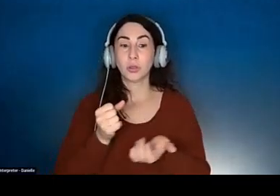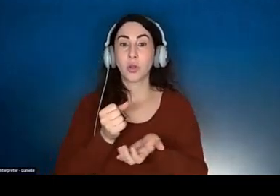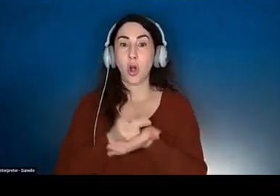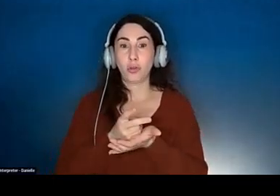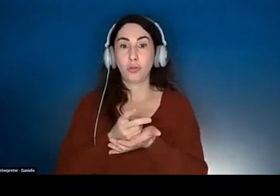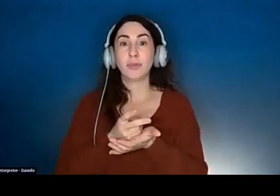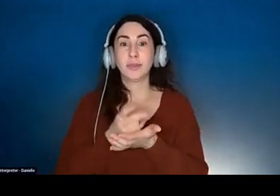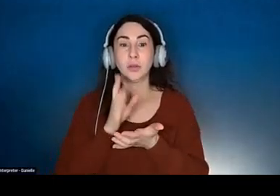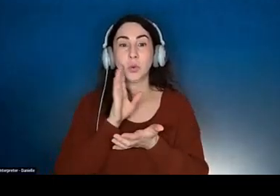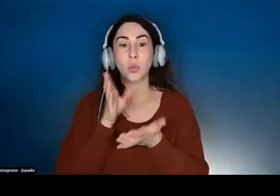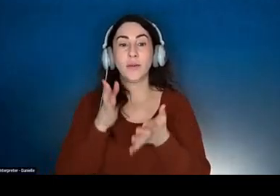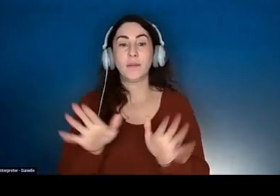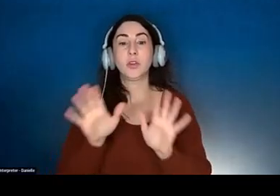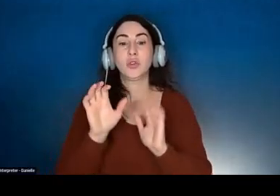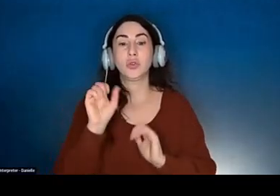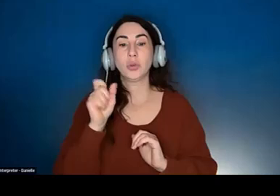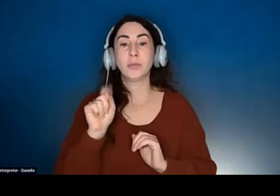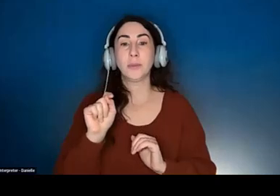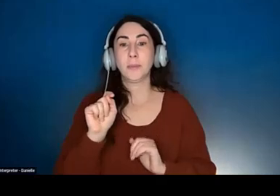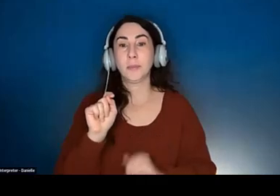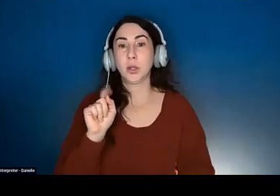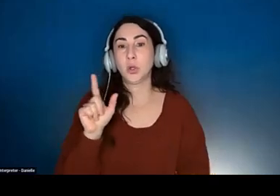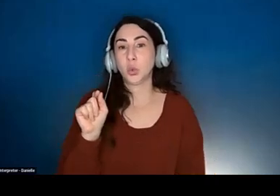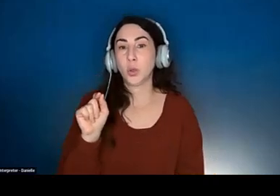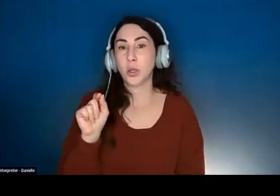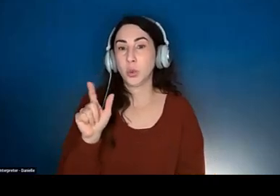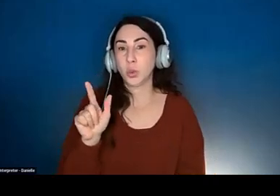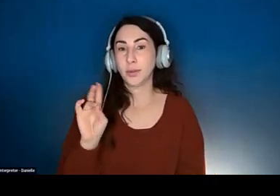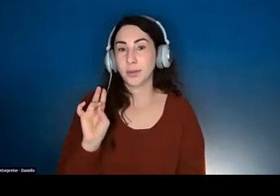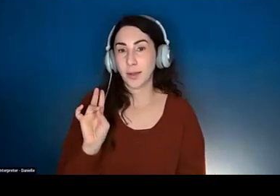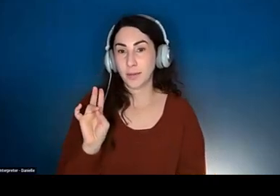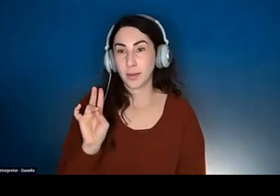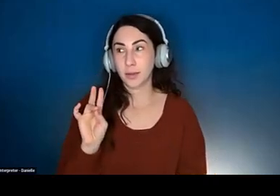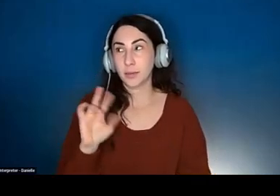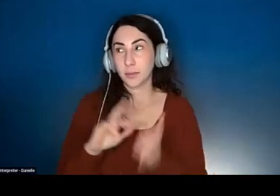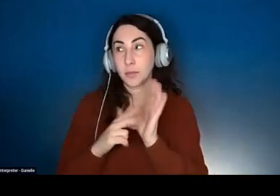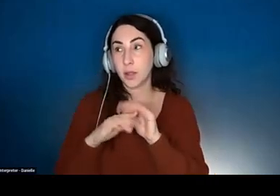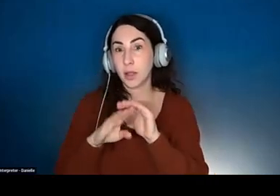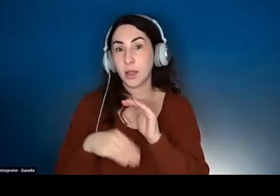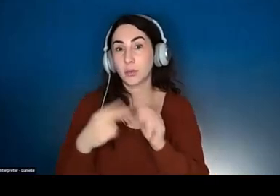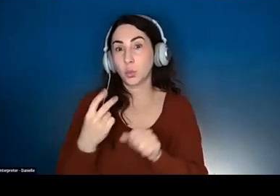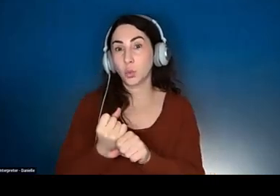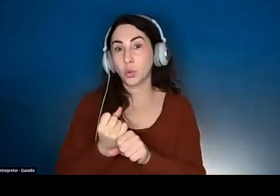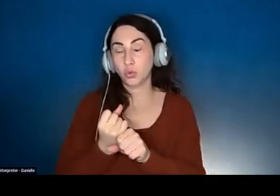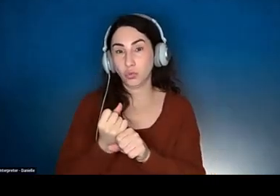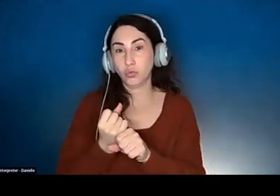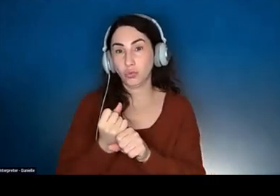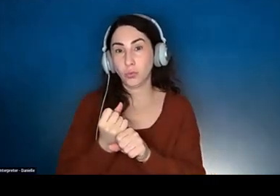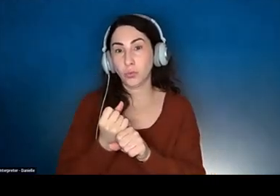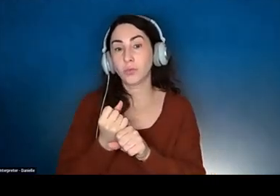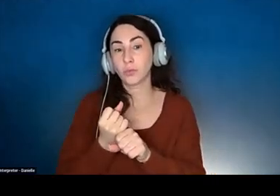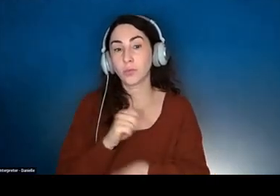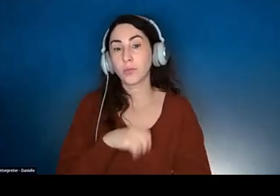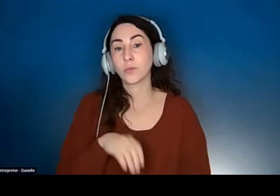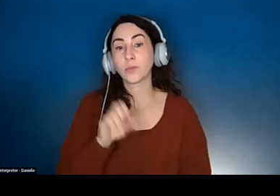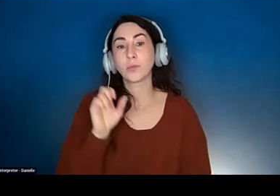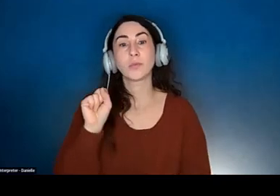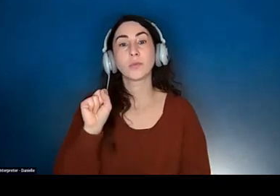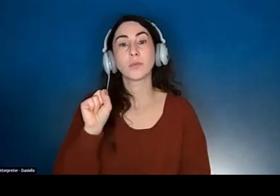September of 2027, so less than two years from now. The reason it's September is because